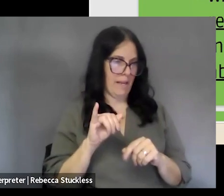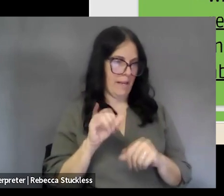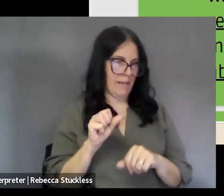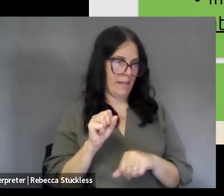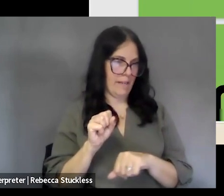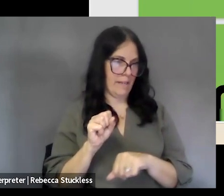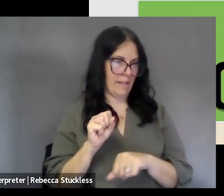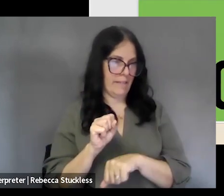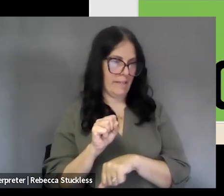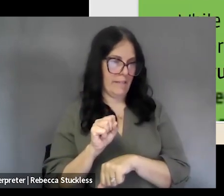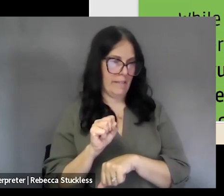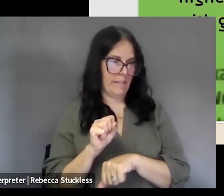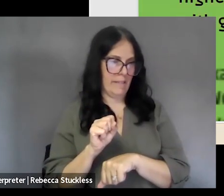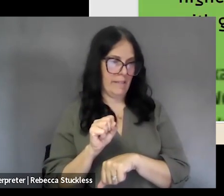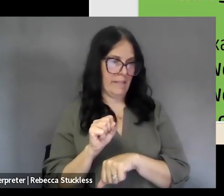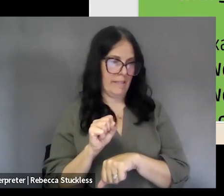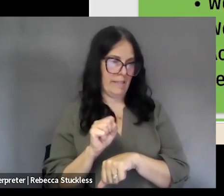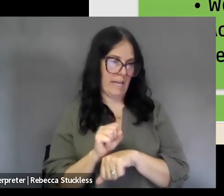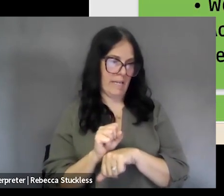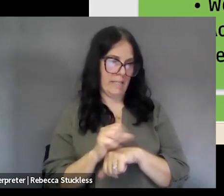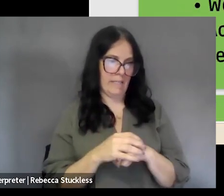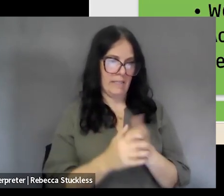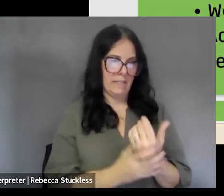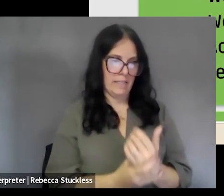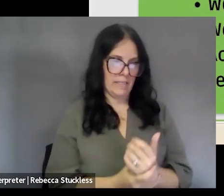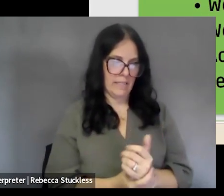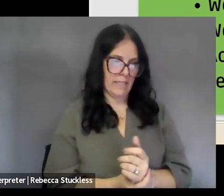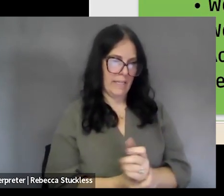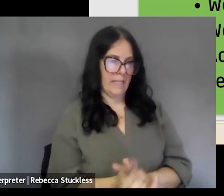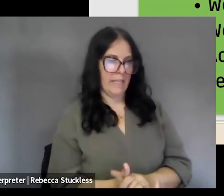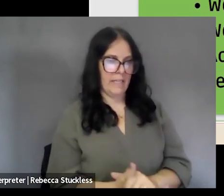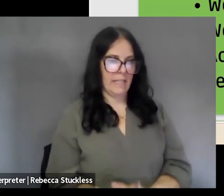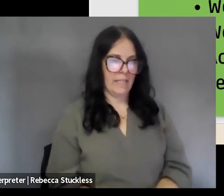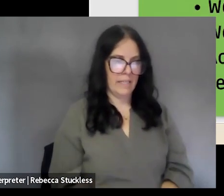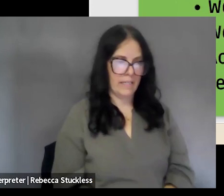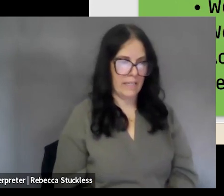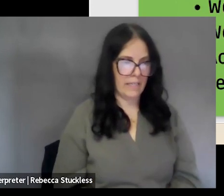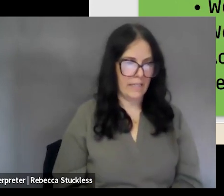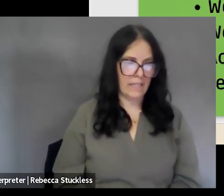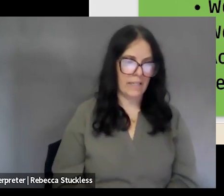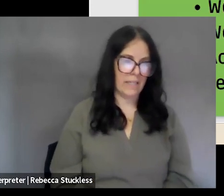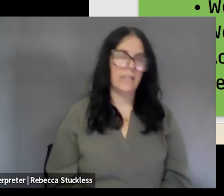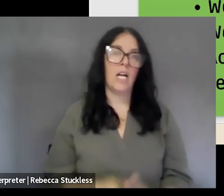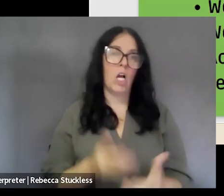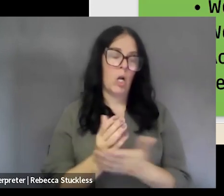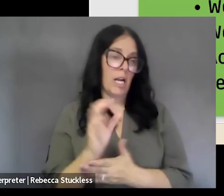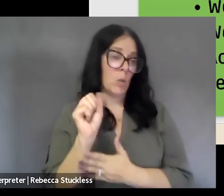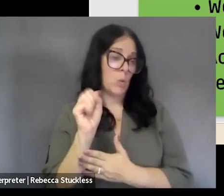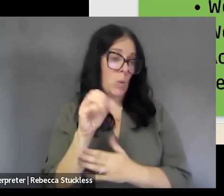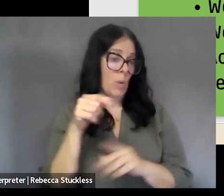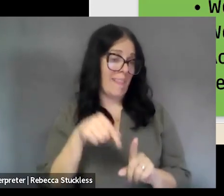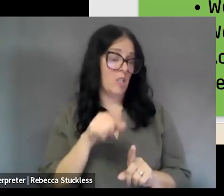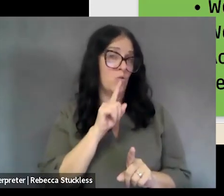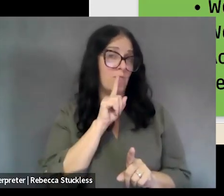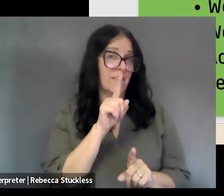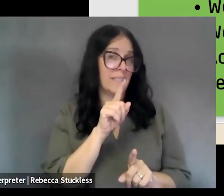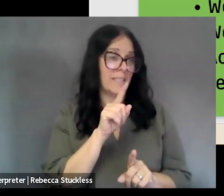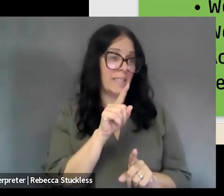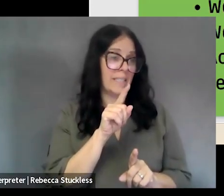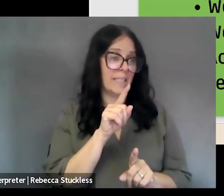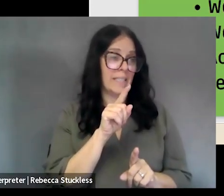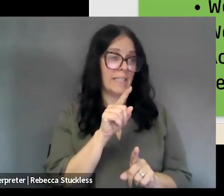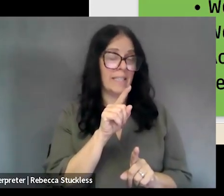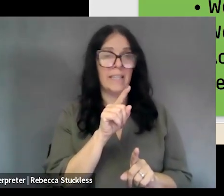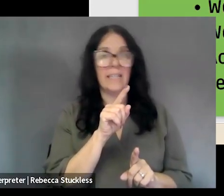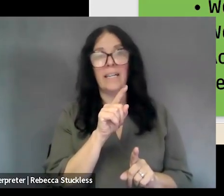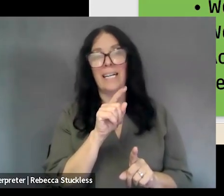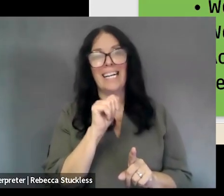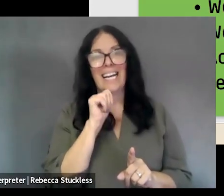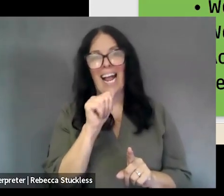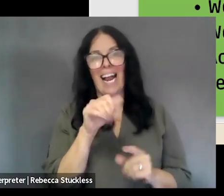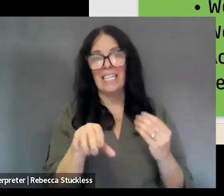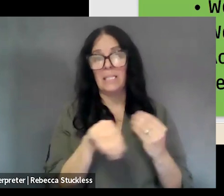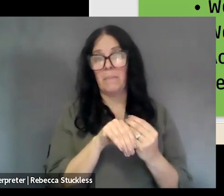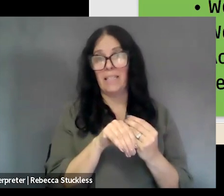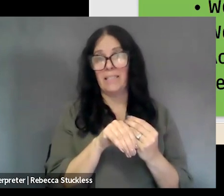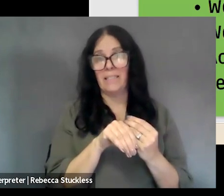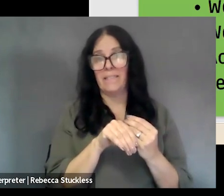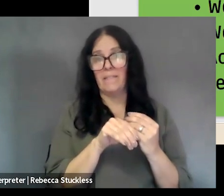please. All right, so this is certainly not an expansive risk by any means but